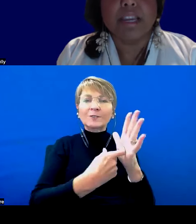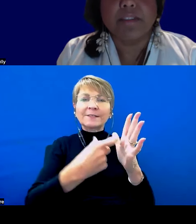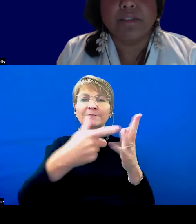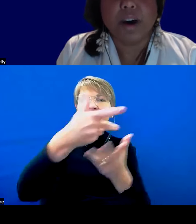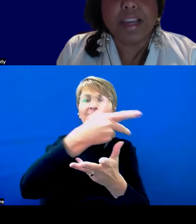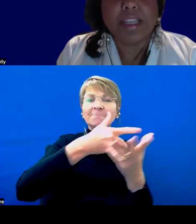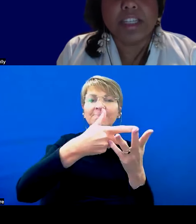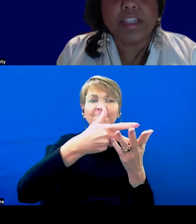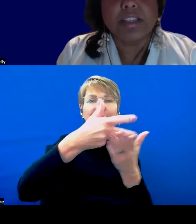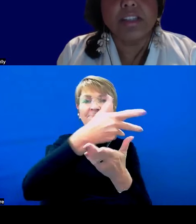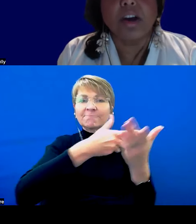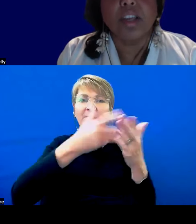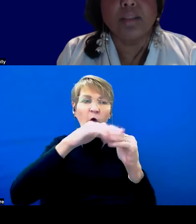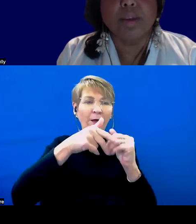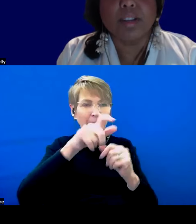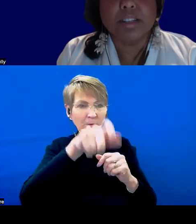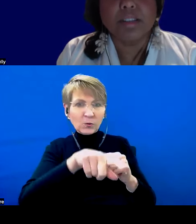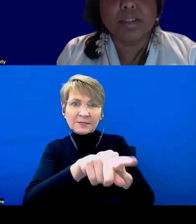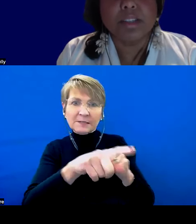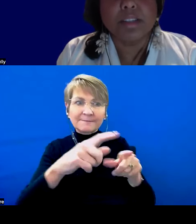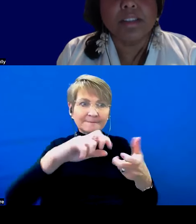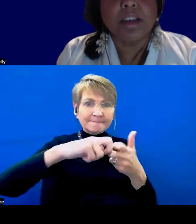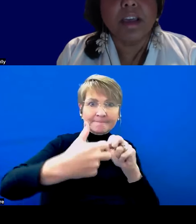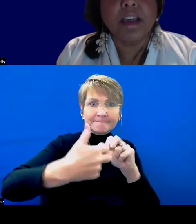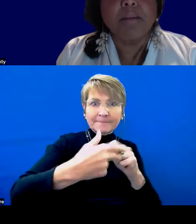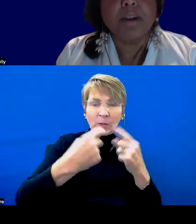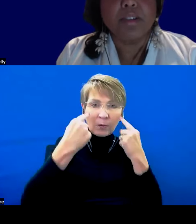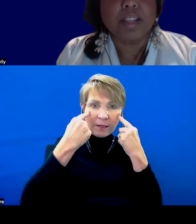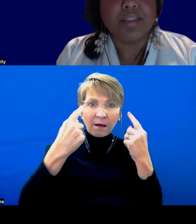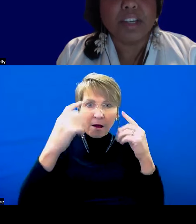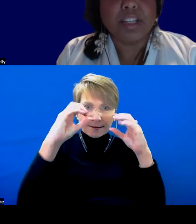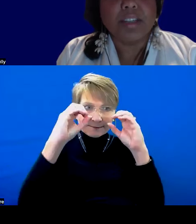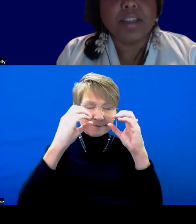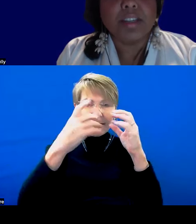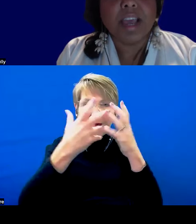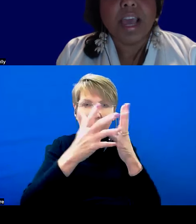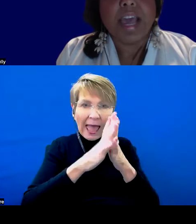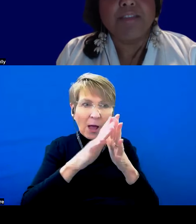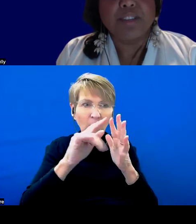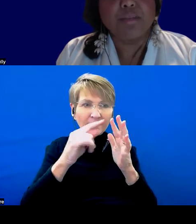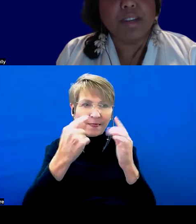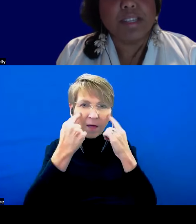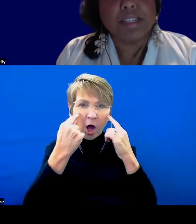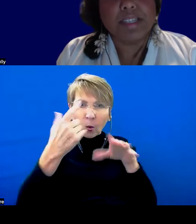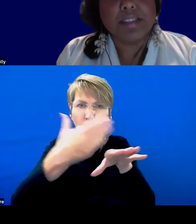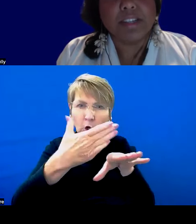for eye conditions: oculomotor disorders, binocular functions and visual processing dysfunction.